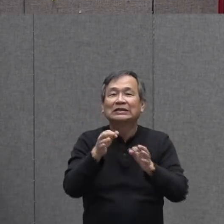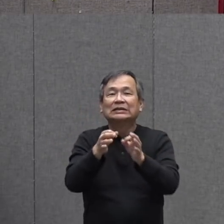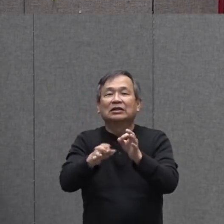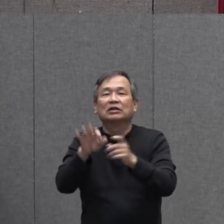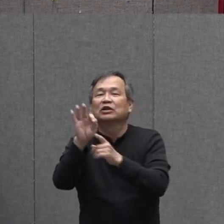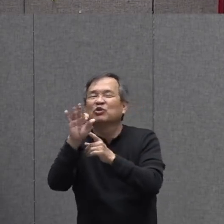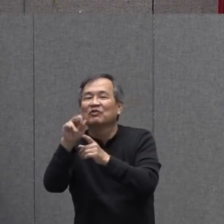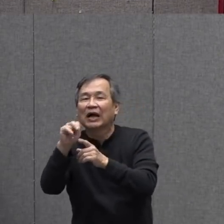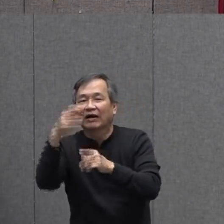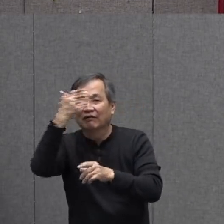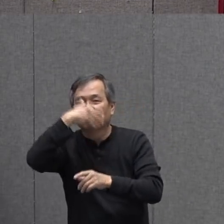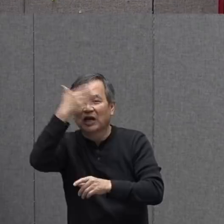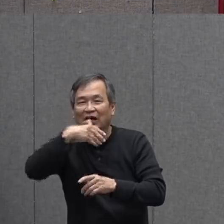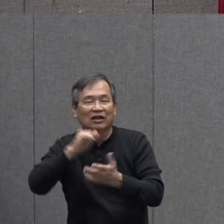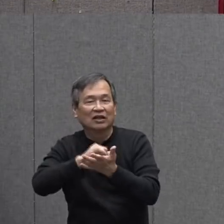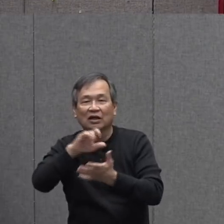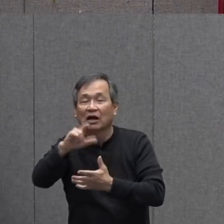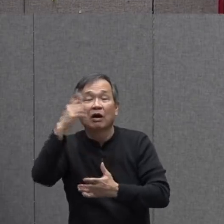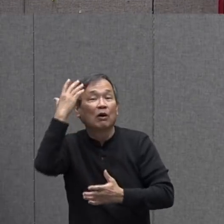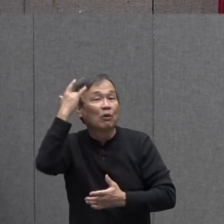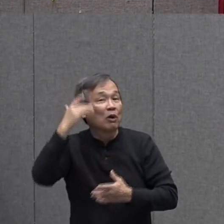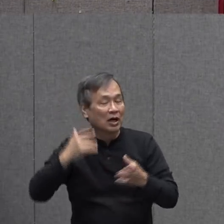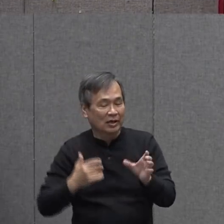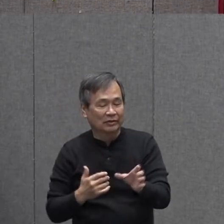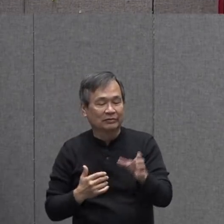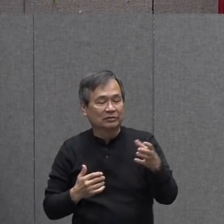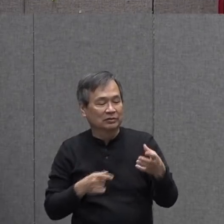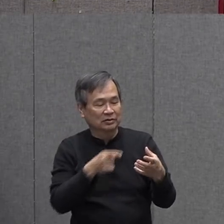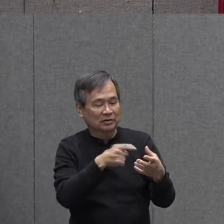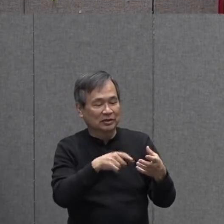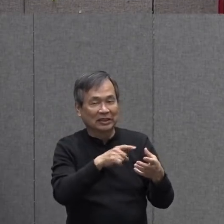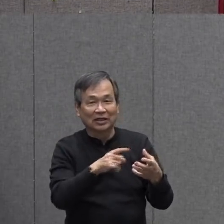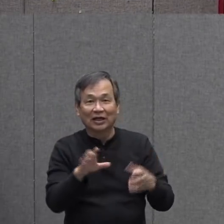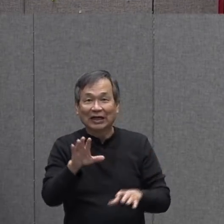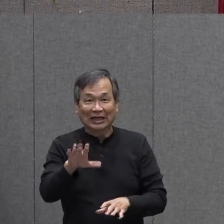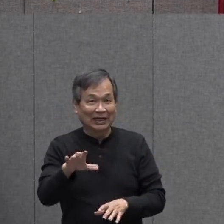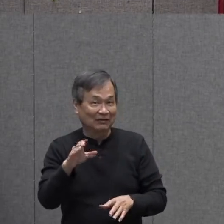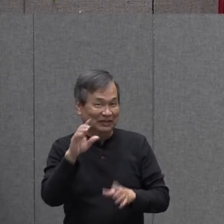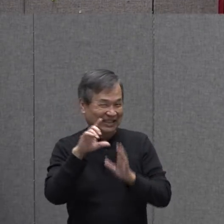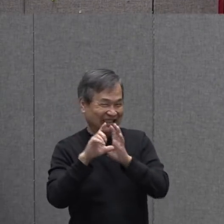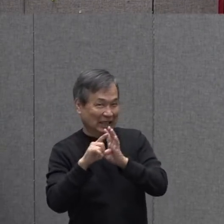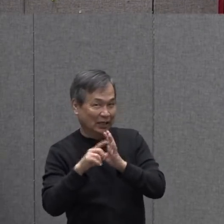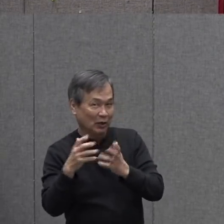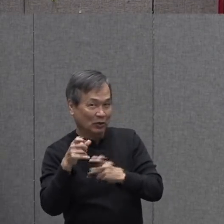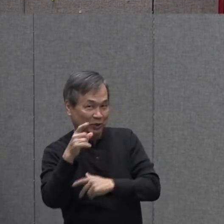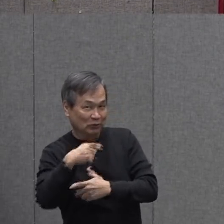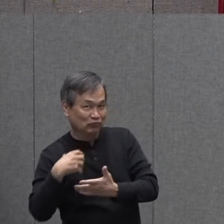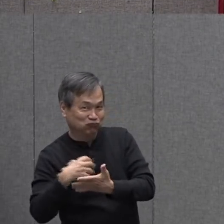because I'm also going to encourage you to start collecting some things and I'll talk more about that towards the end